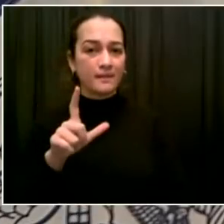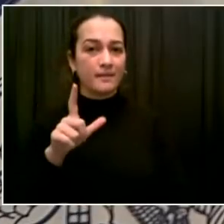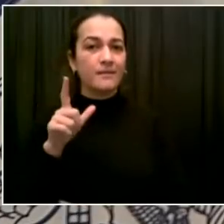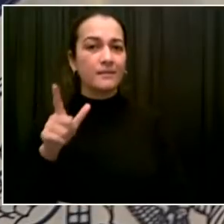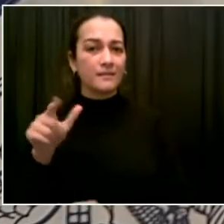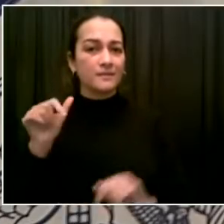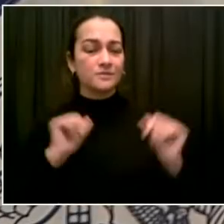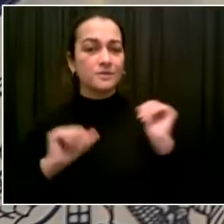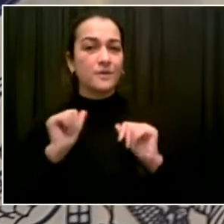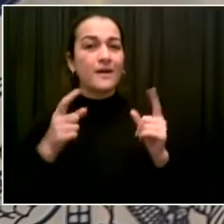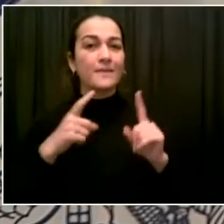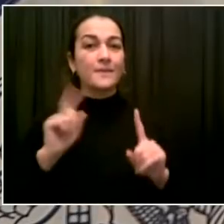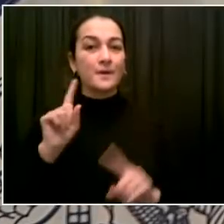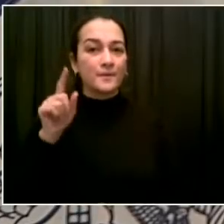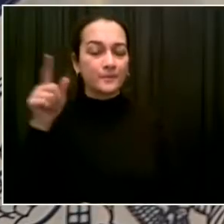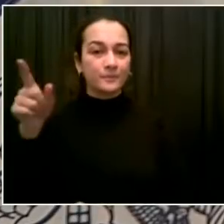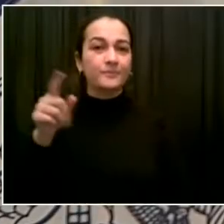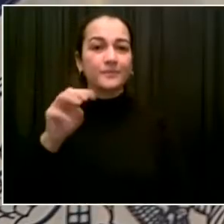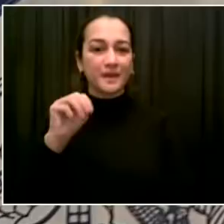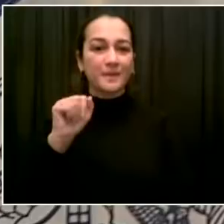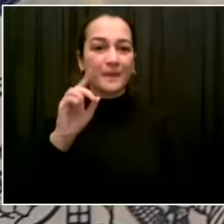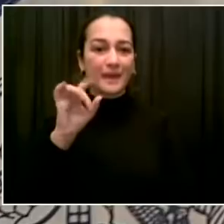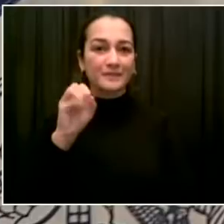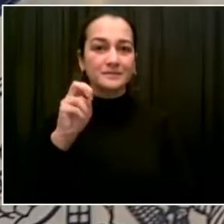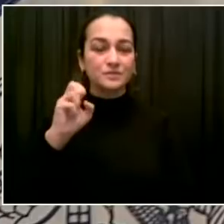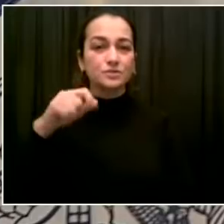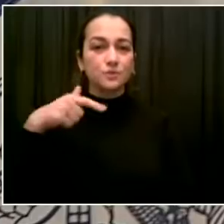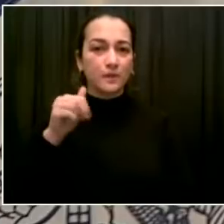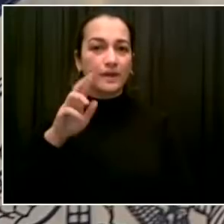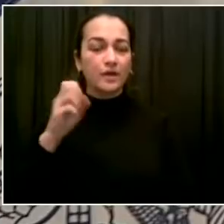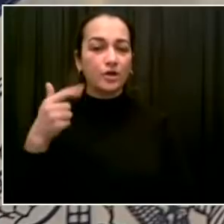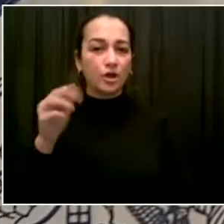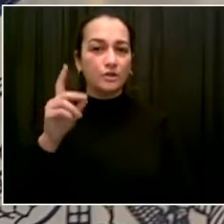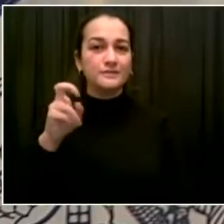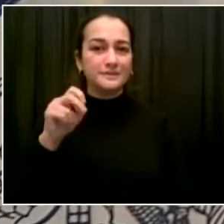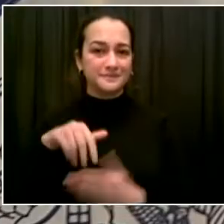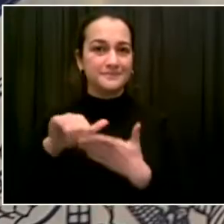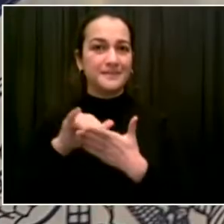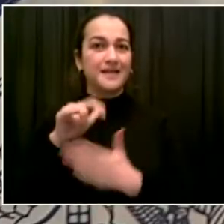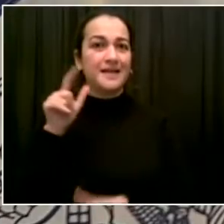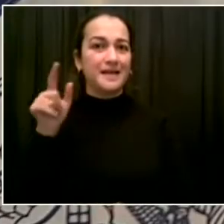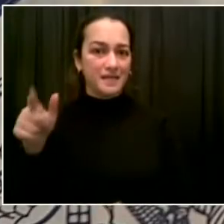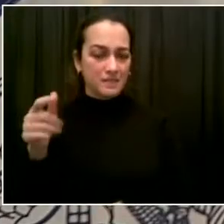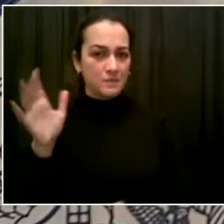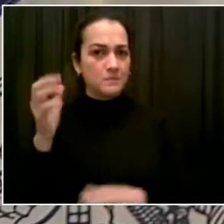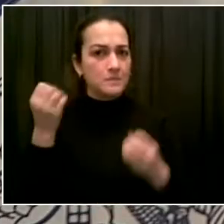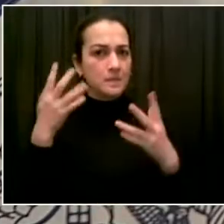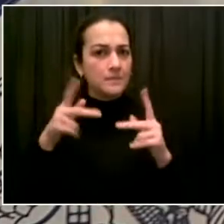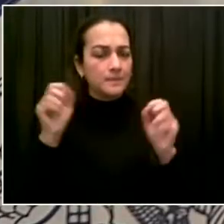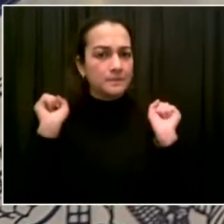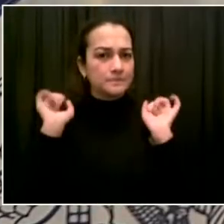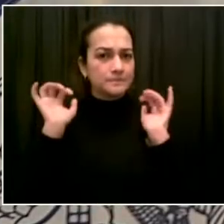HAVNGI THE LBILY JOEL CONCERT